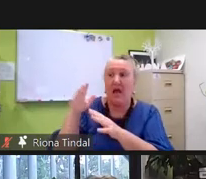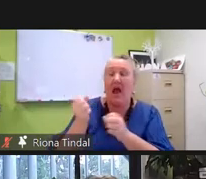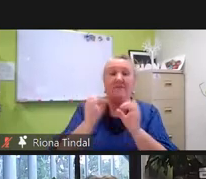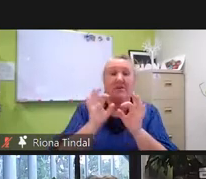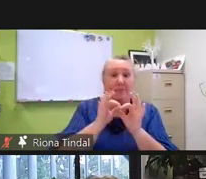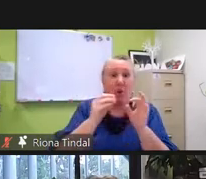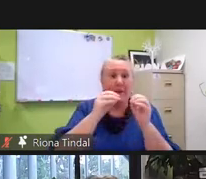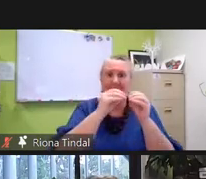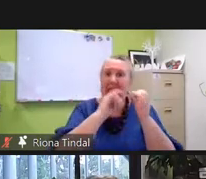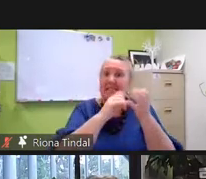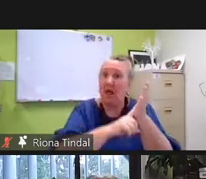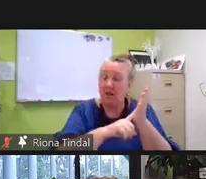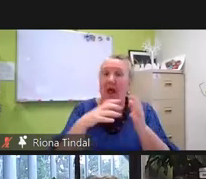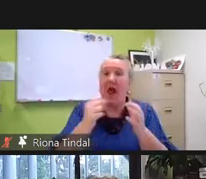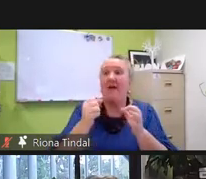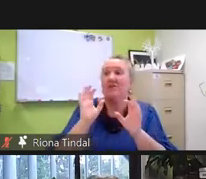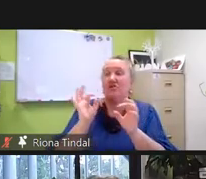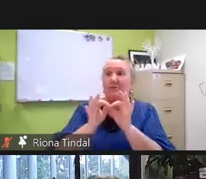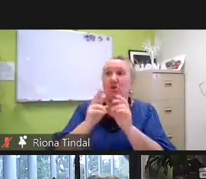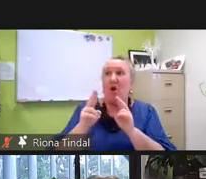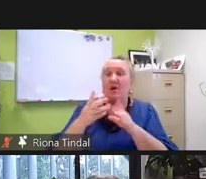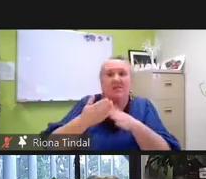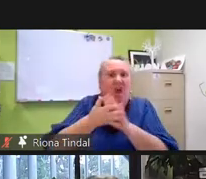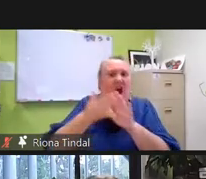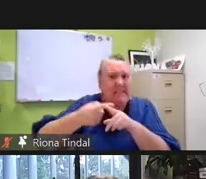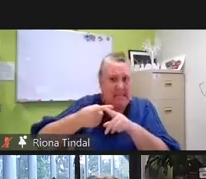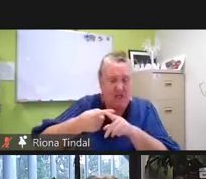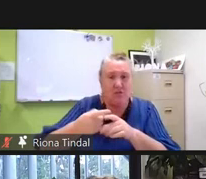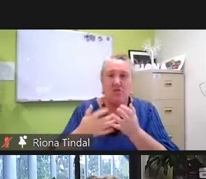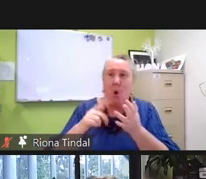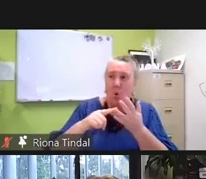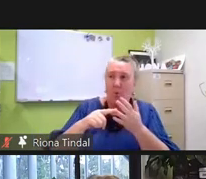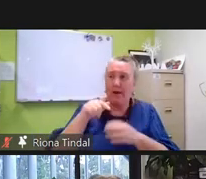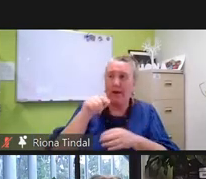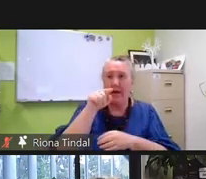are Auslan interpreters who perhaps have some British Sign Language as well or Signed English,